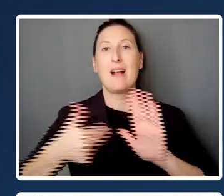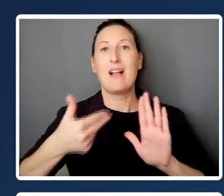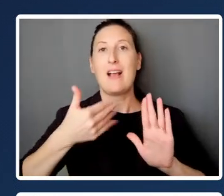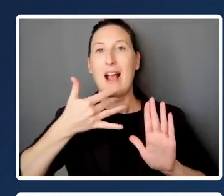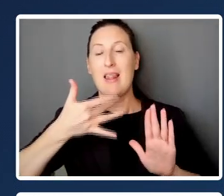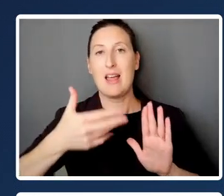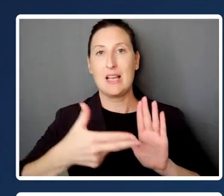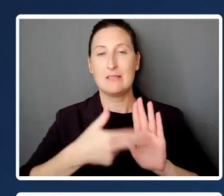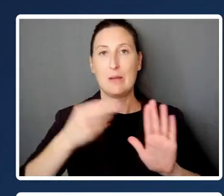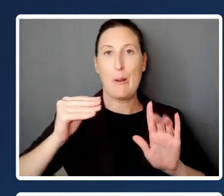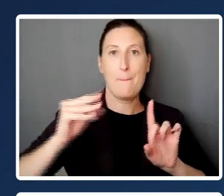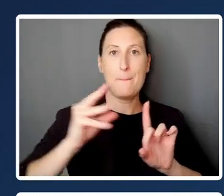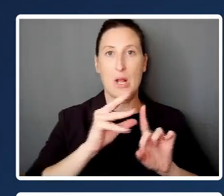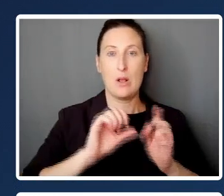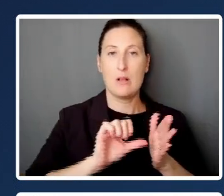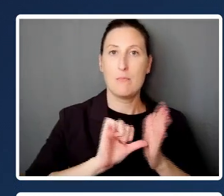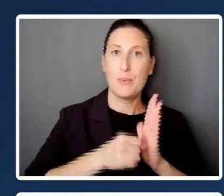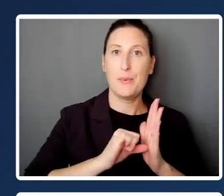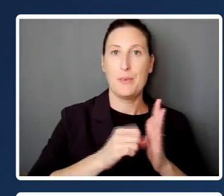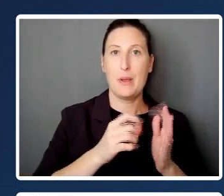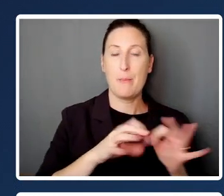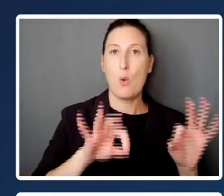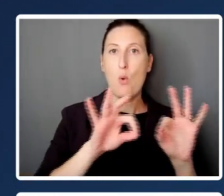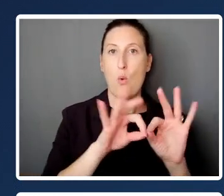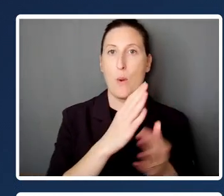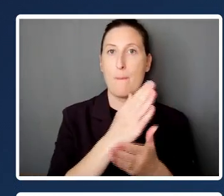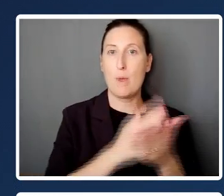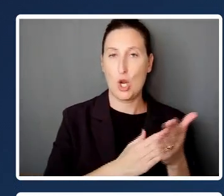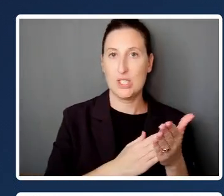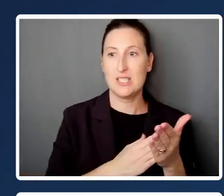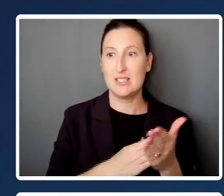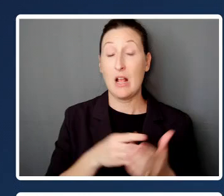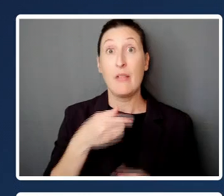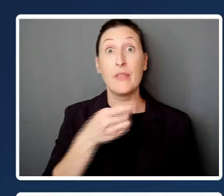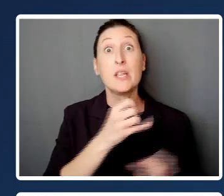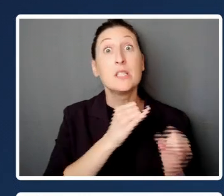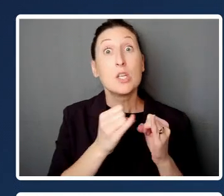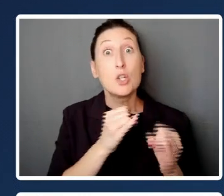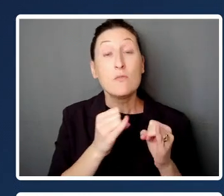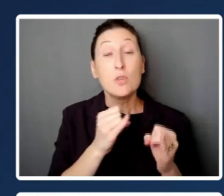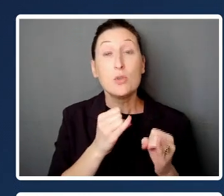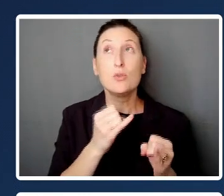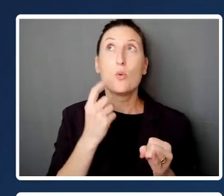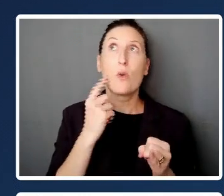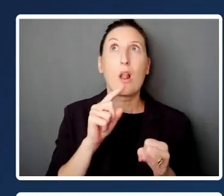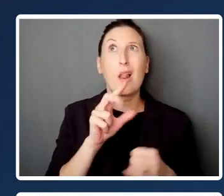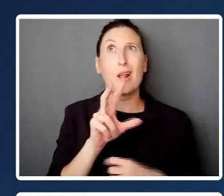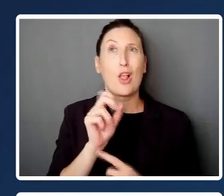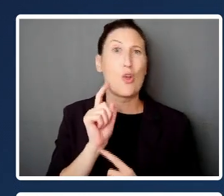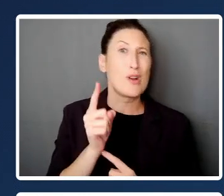important process. These interviews lasted from 30 minutes or so to like 75 minutes.